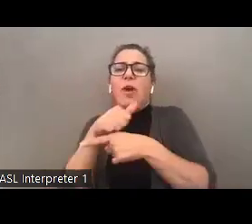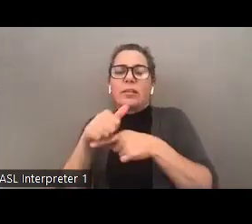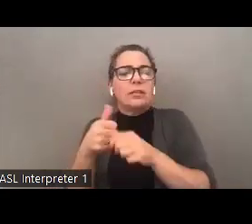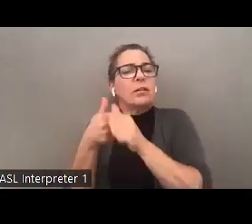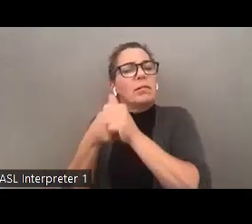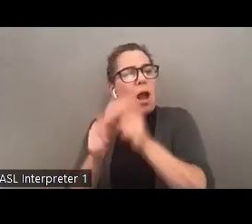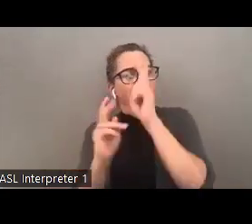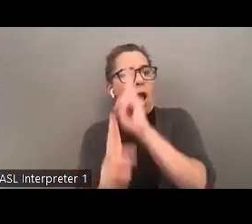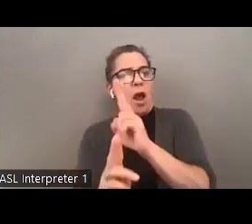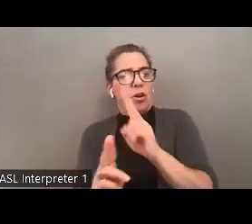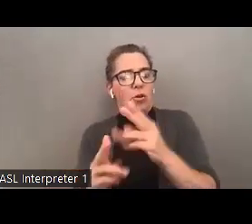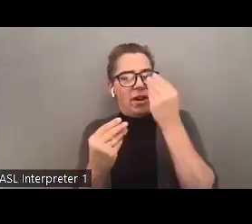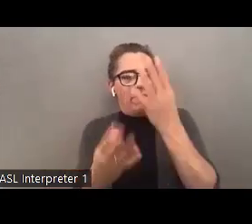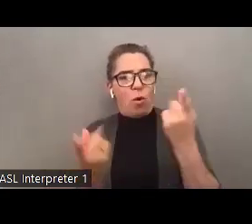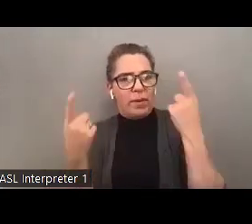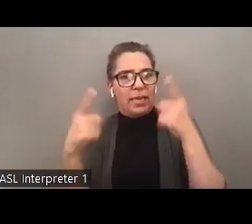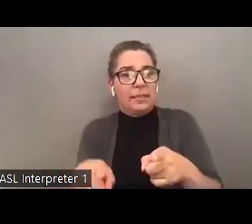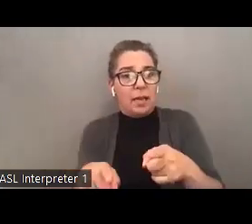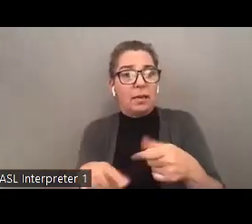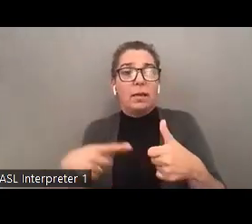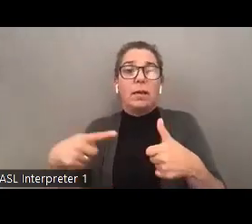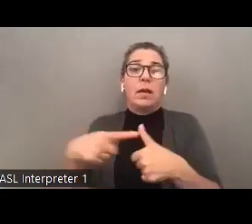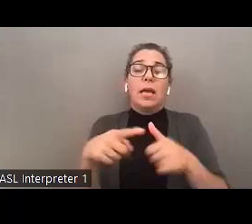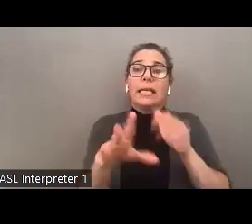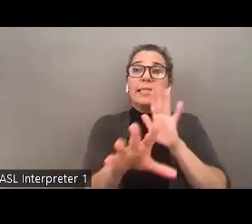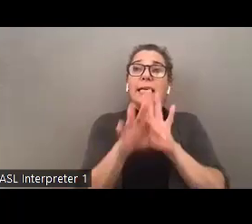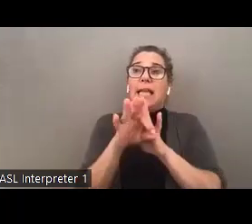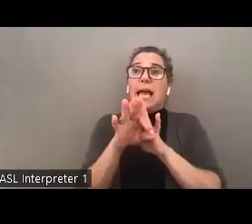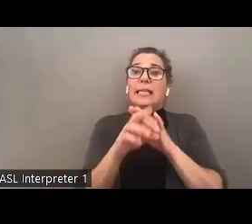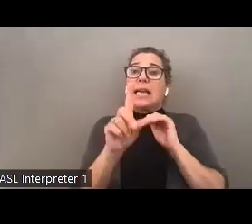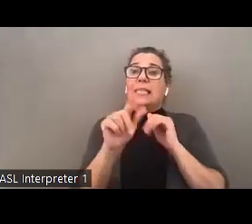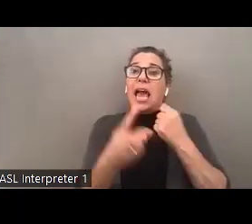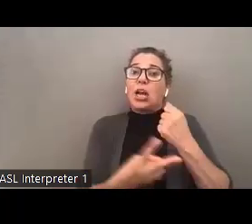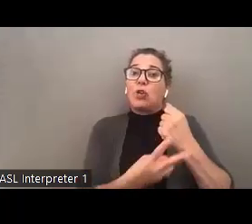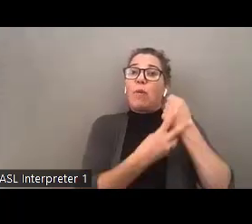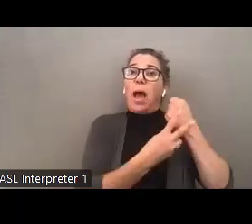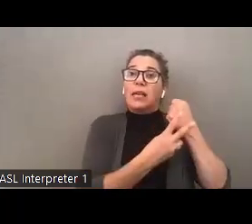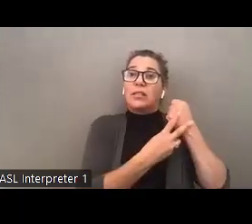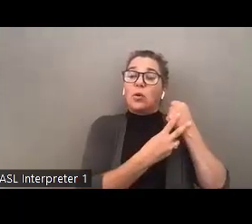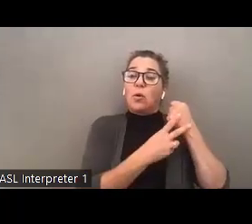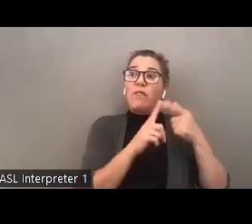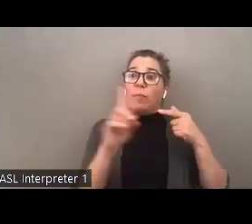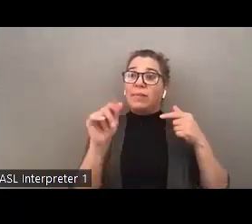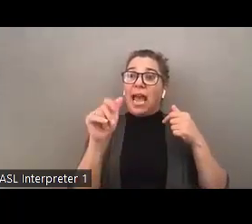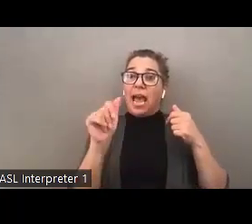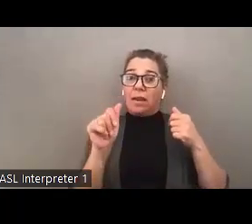First, the notice discussing selecting a data repository for data from NIH supported research discusses